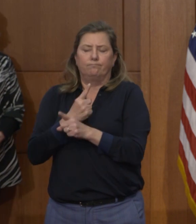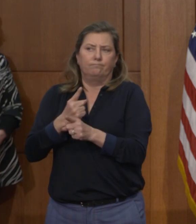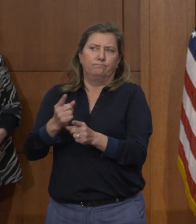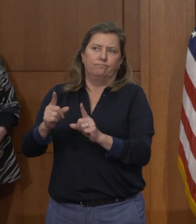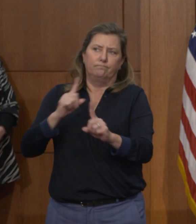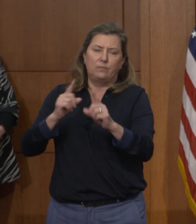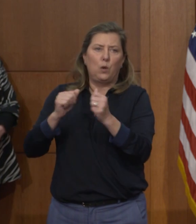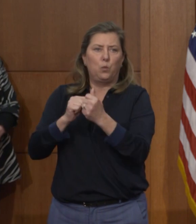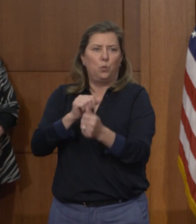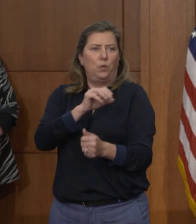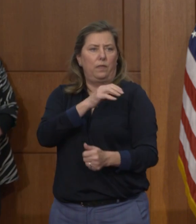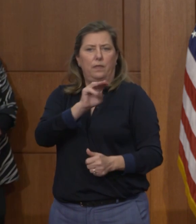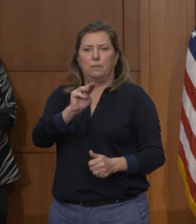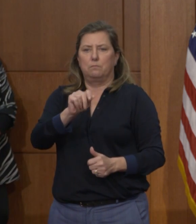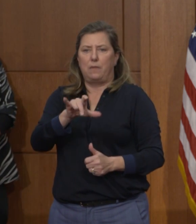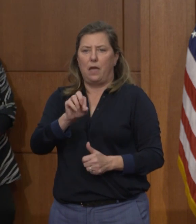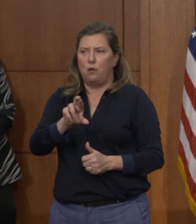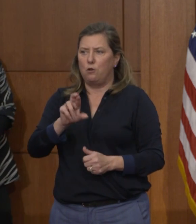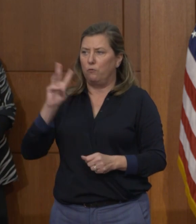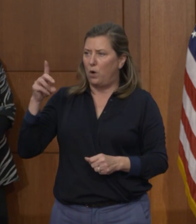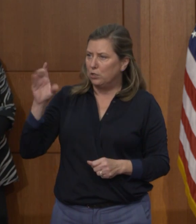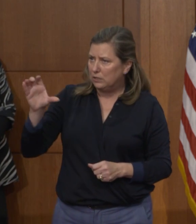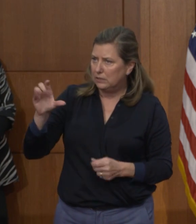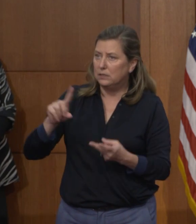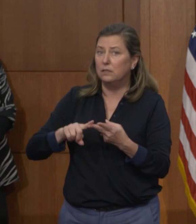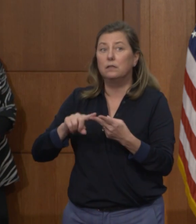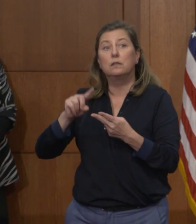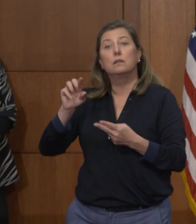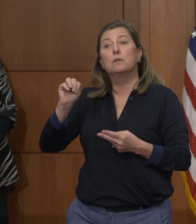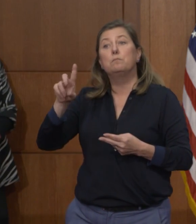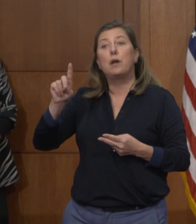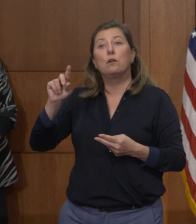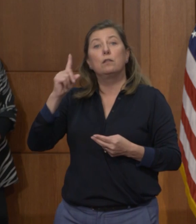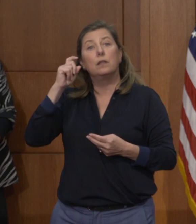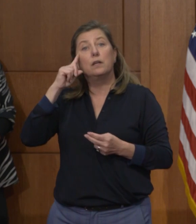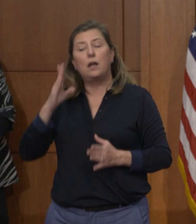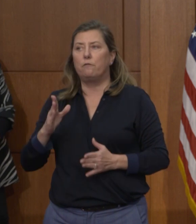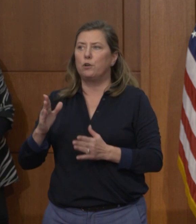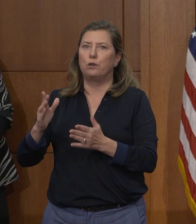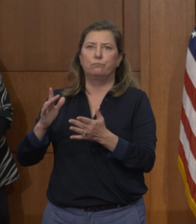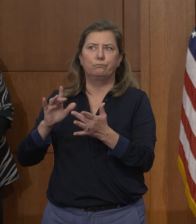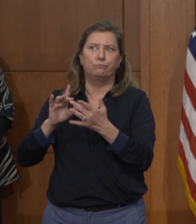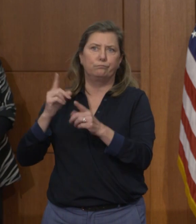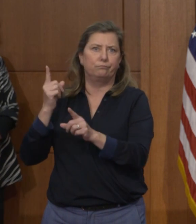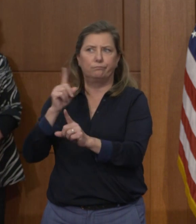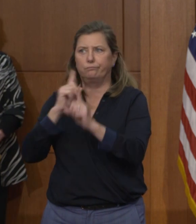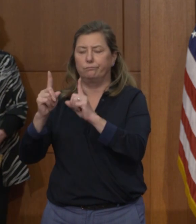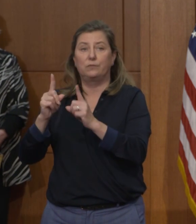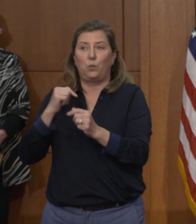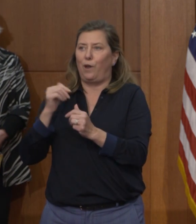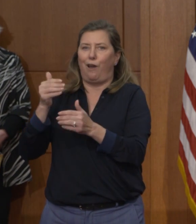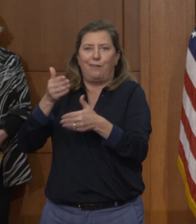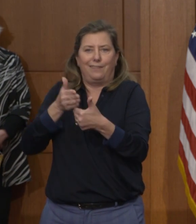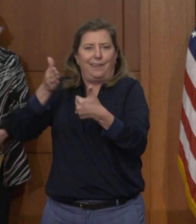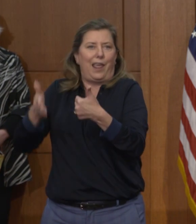The question I think deals with a consistency of as we move forward with ease and these restrictions. And, uh, I'm in, uh,